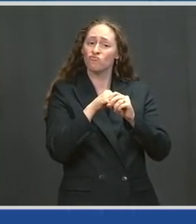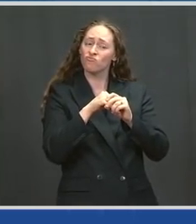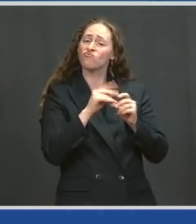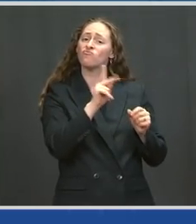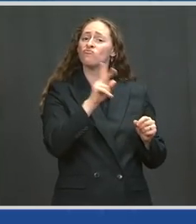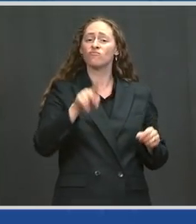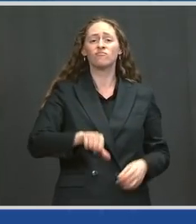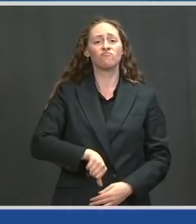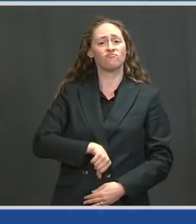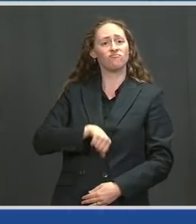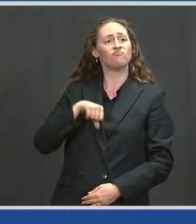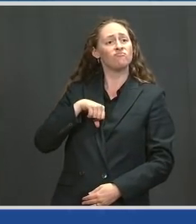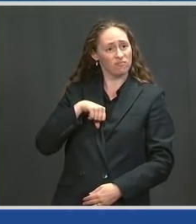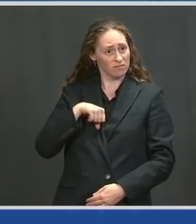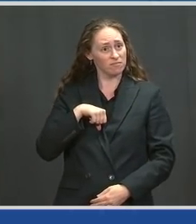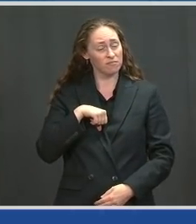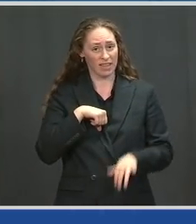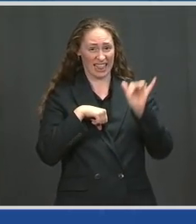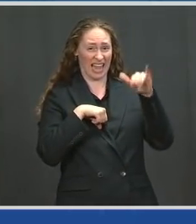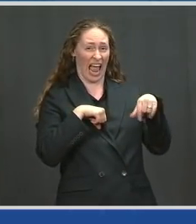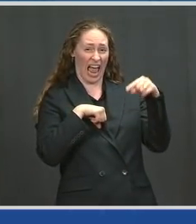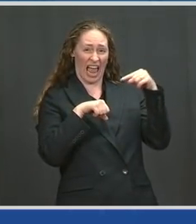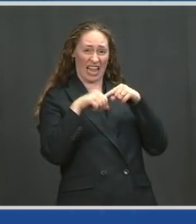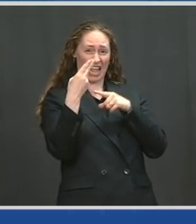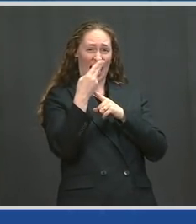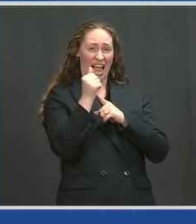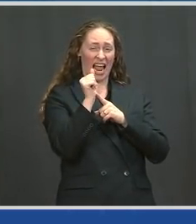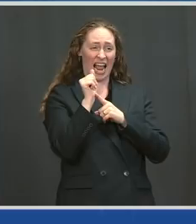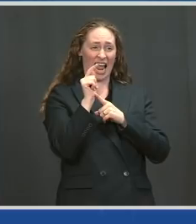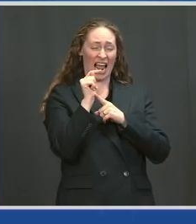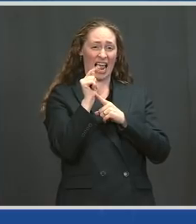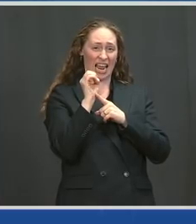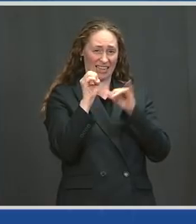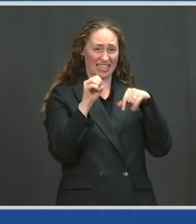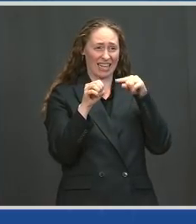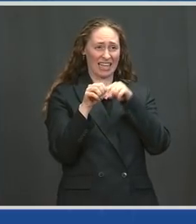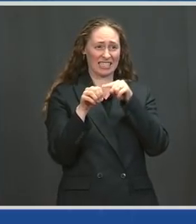And that hate became embedded systematically